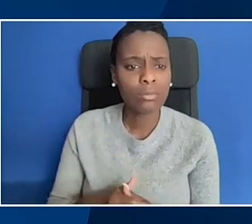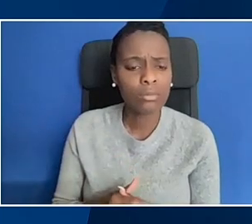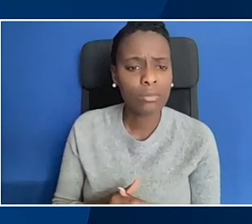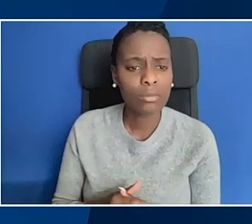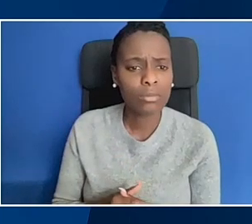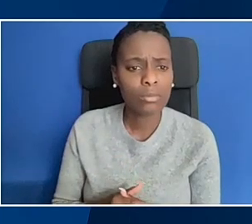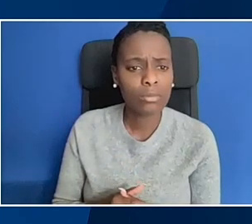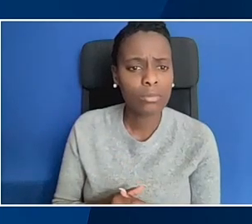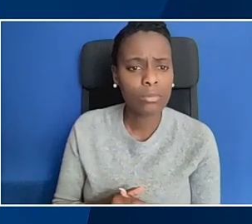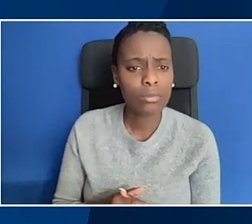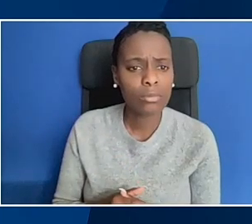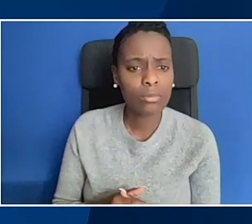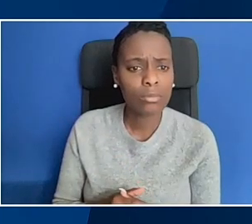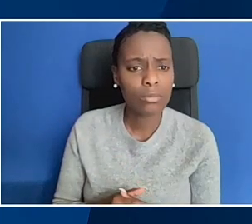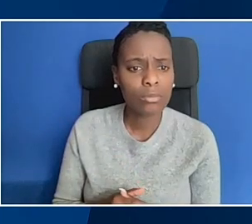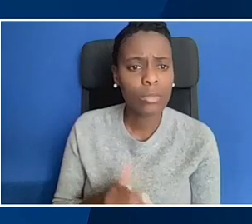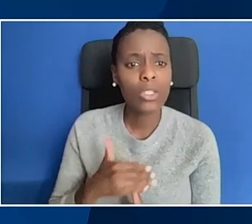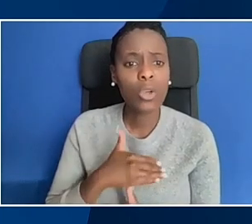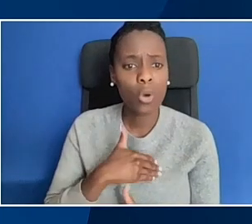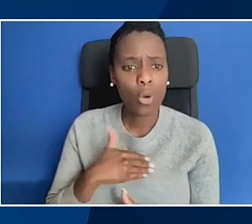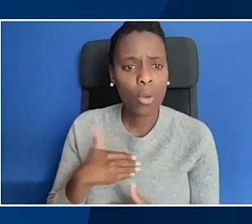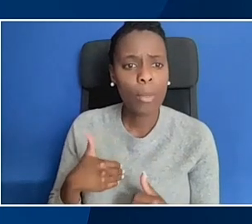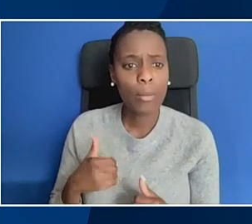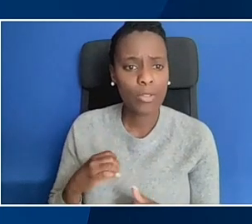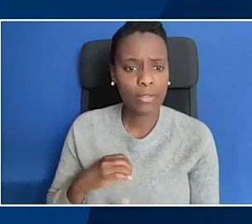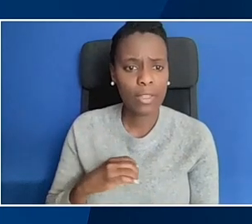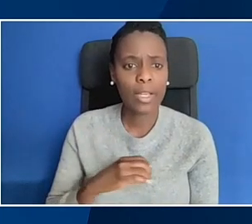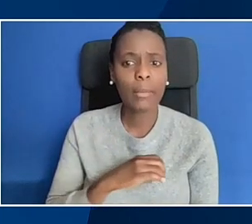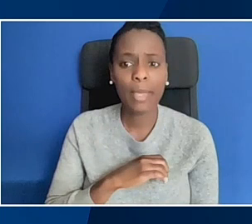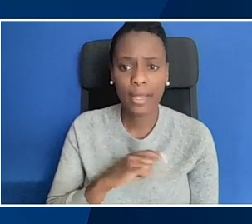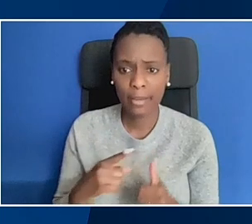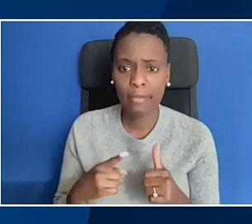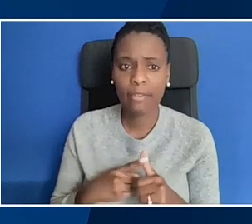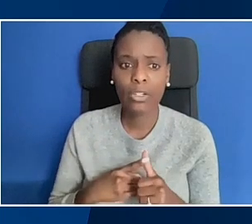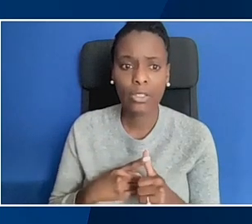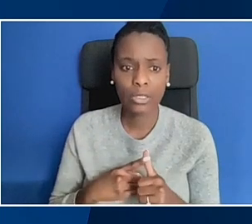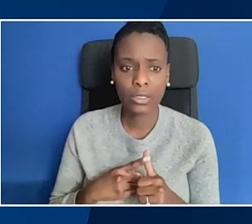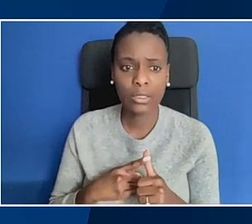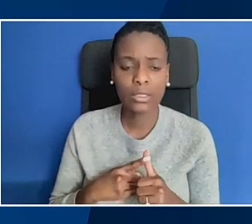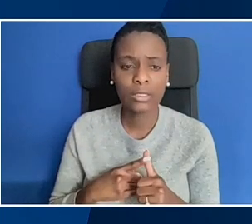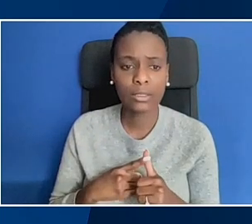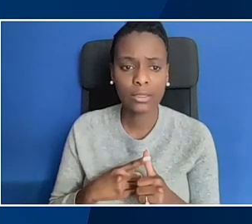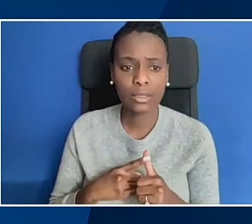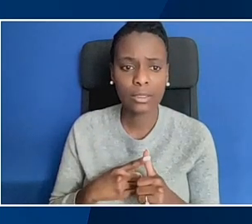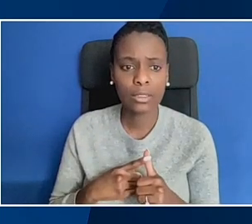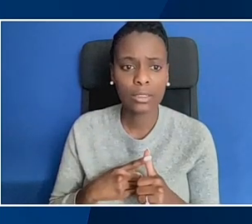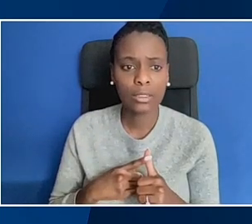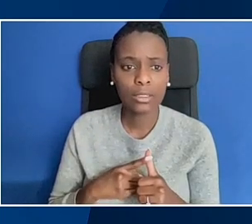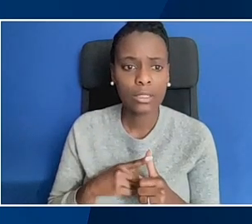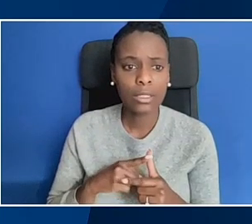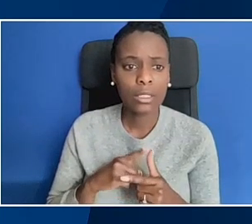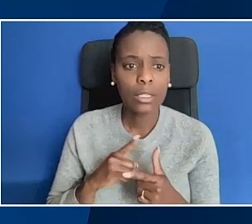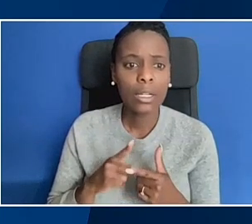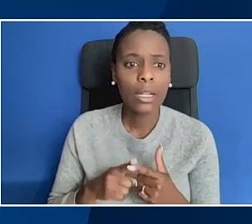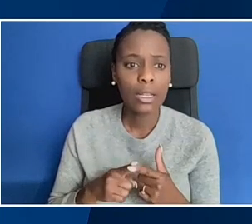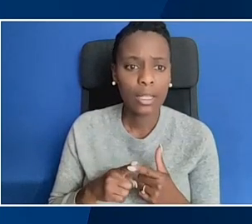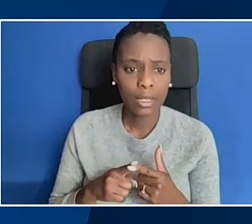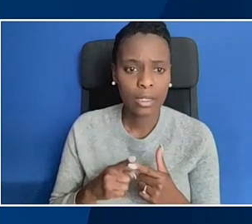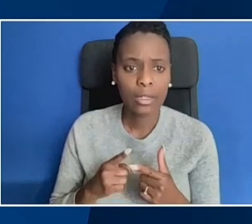it's members of the committee would be first. And then maybe if we went into caucus and we wanted to bring in, I don't